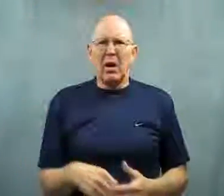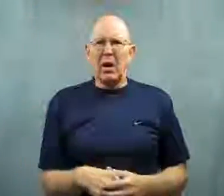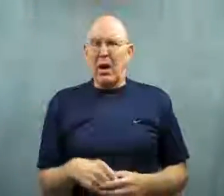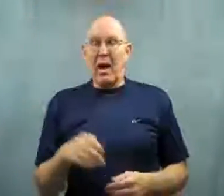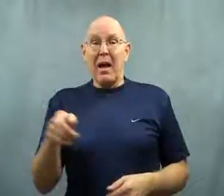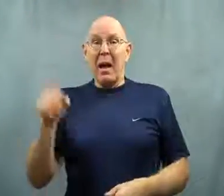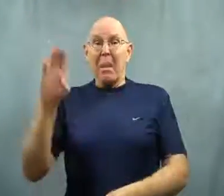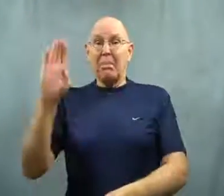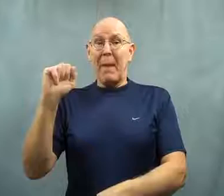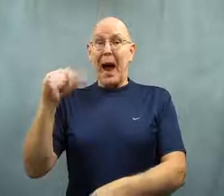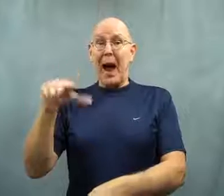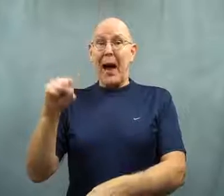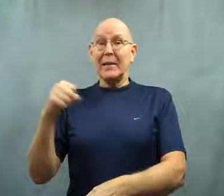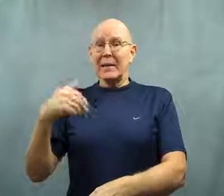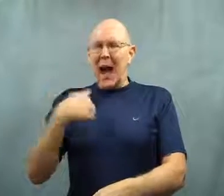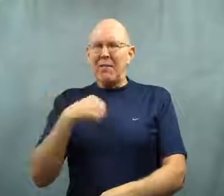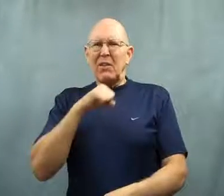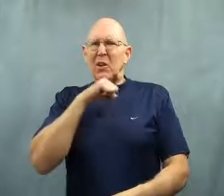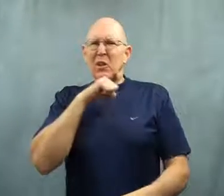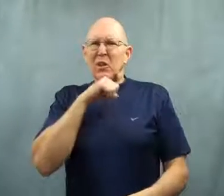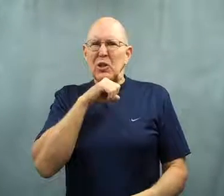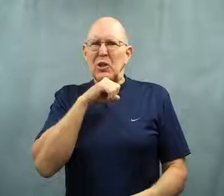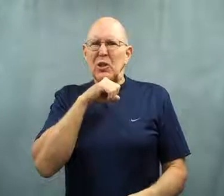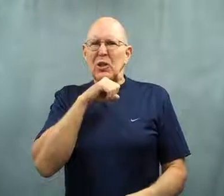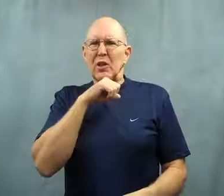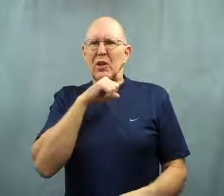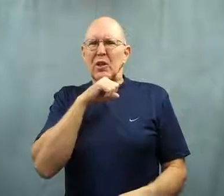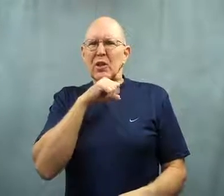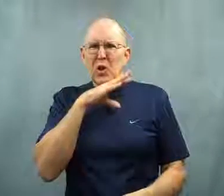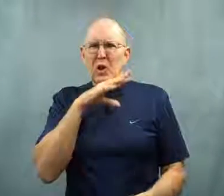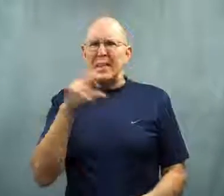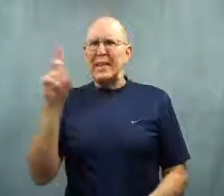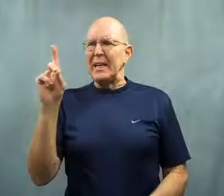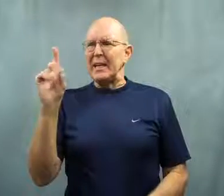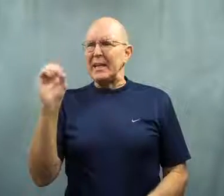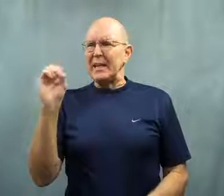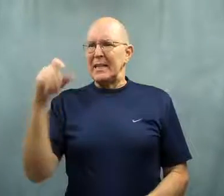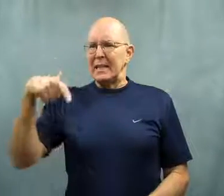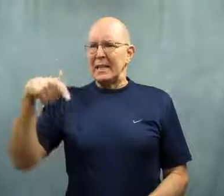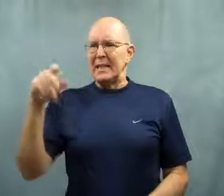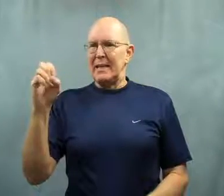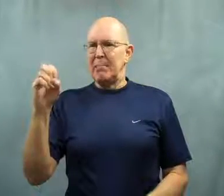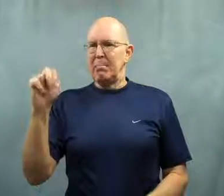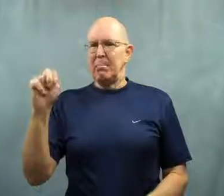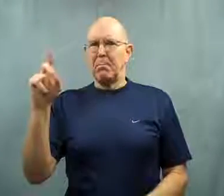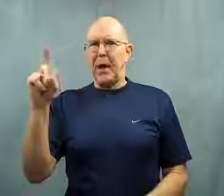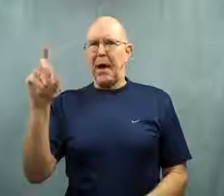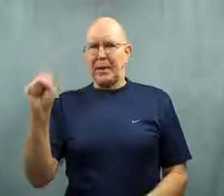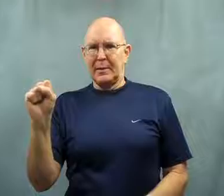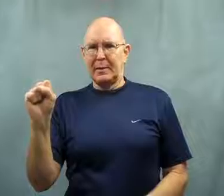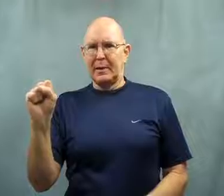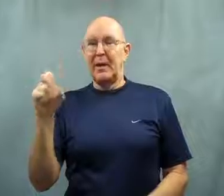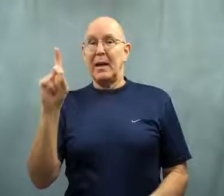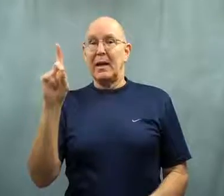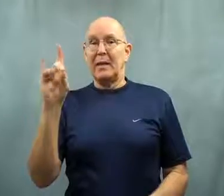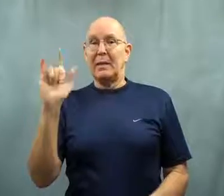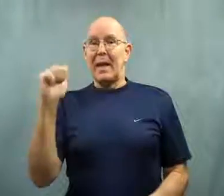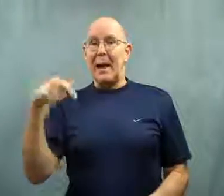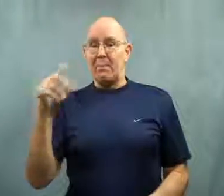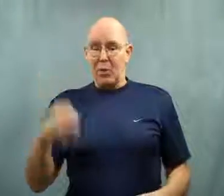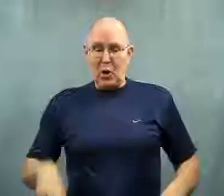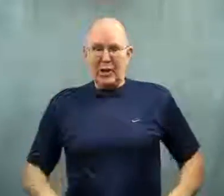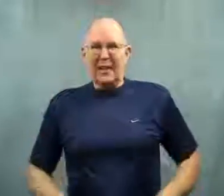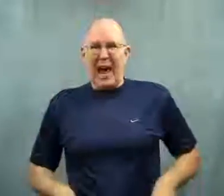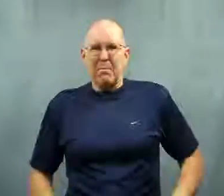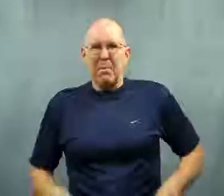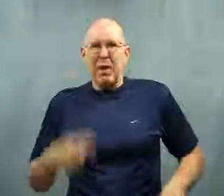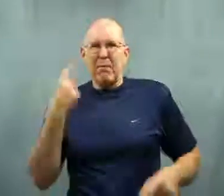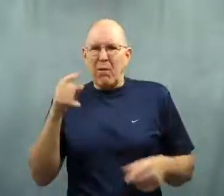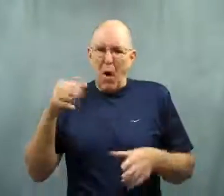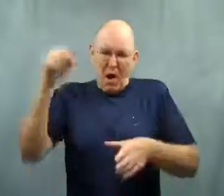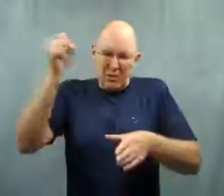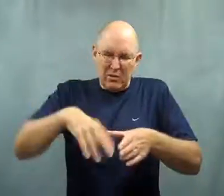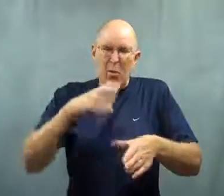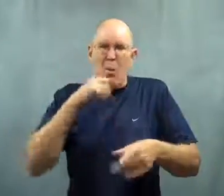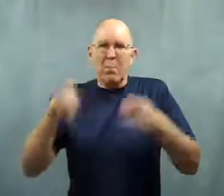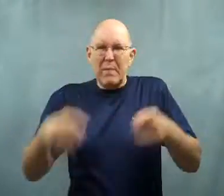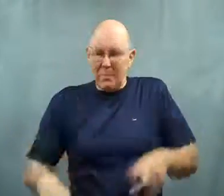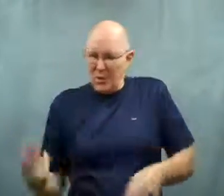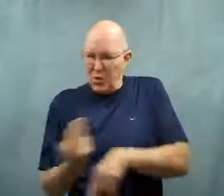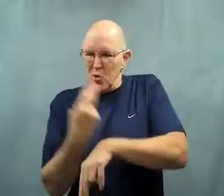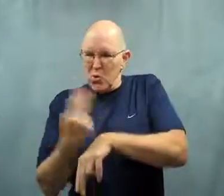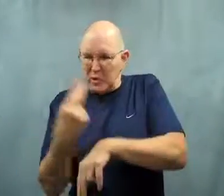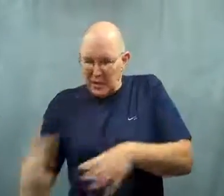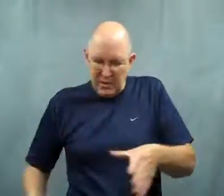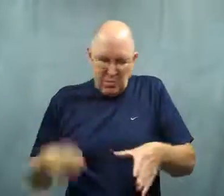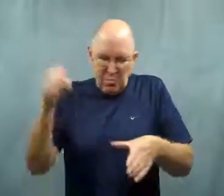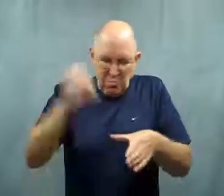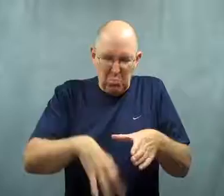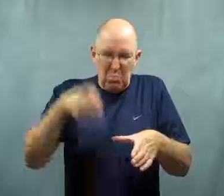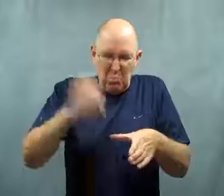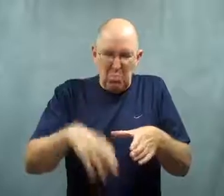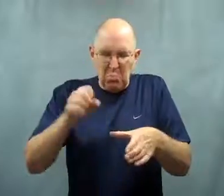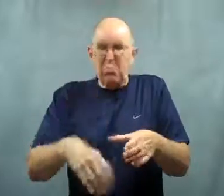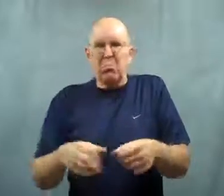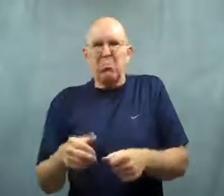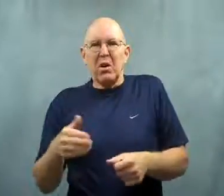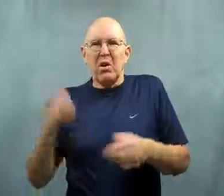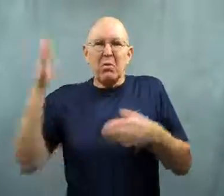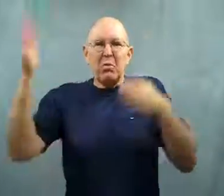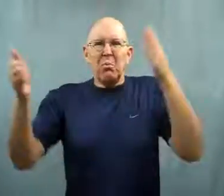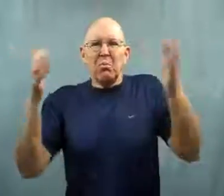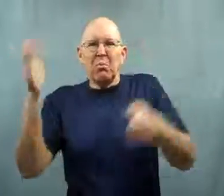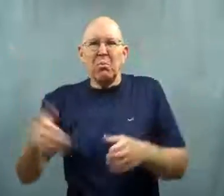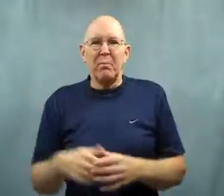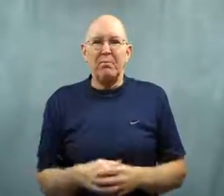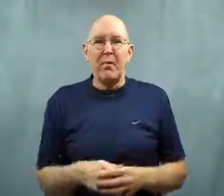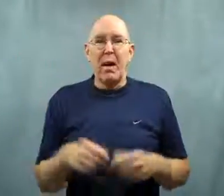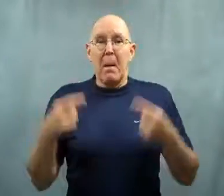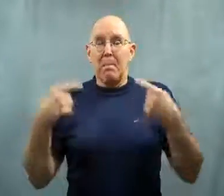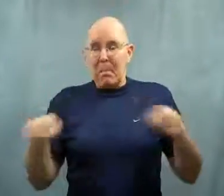The dumped bags contained dirty adult diapers.